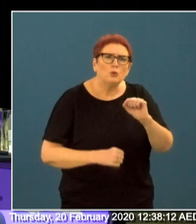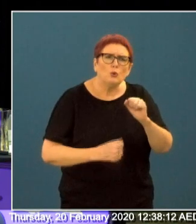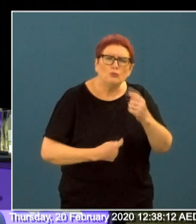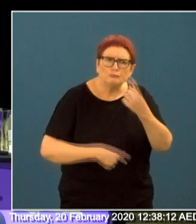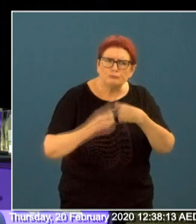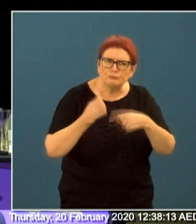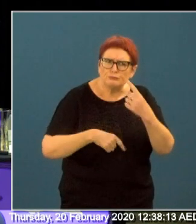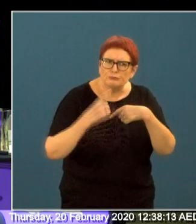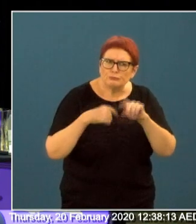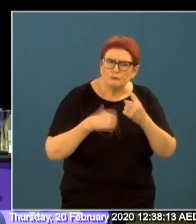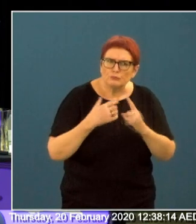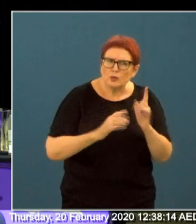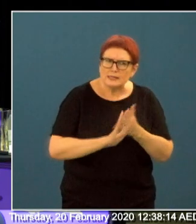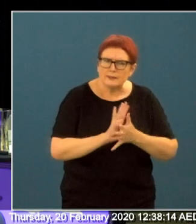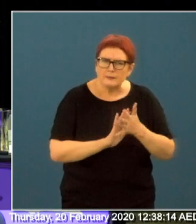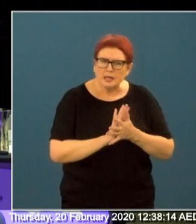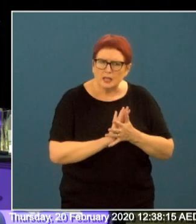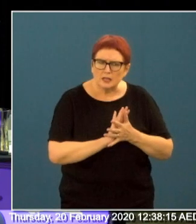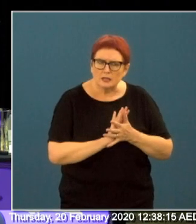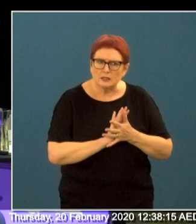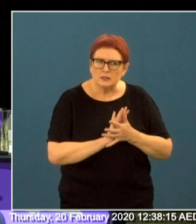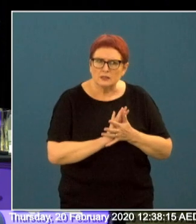is that independently of premature death,